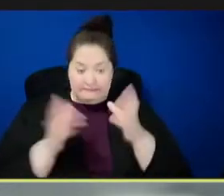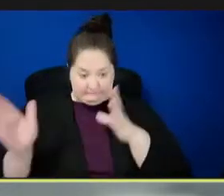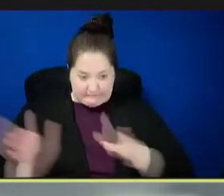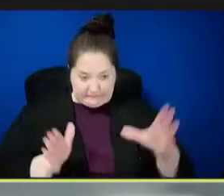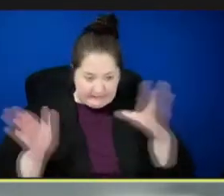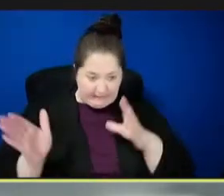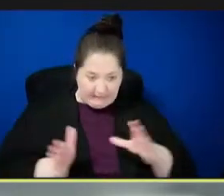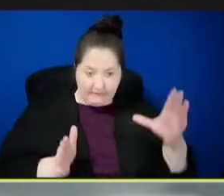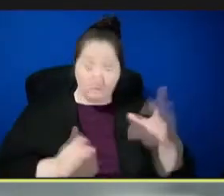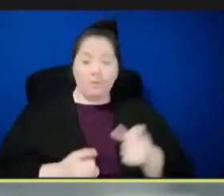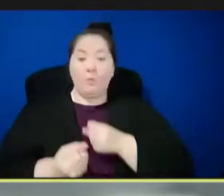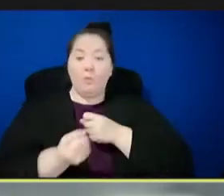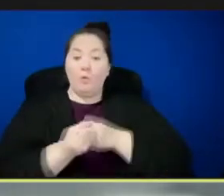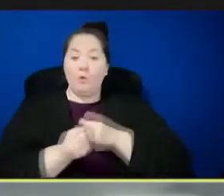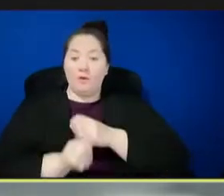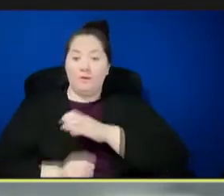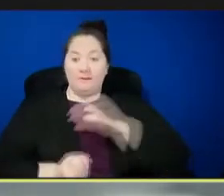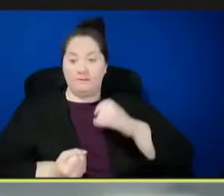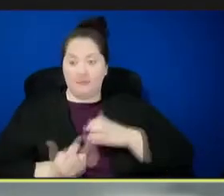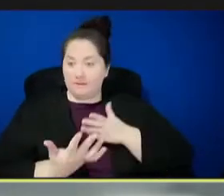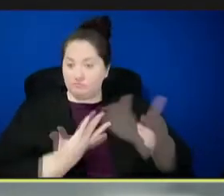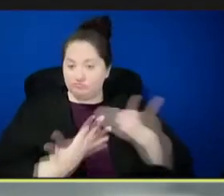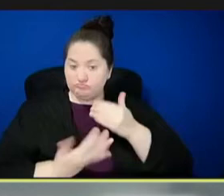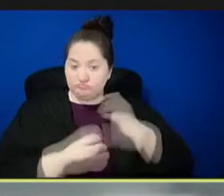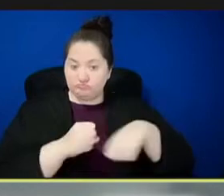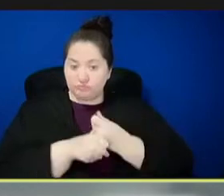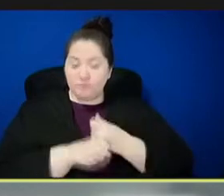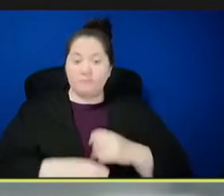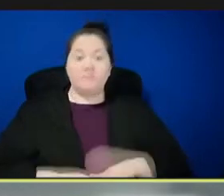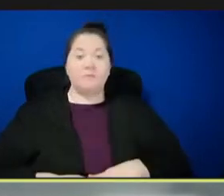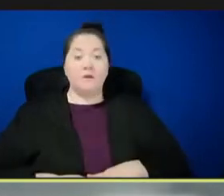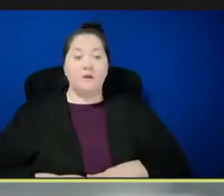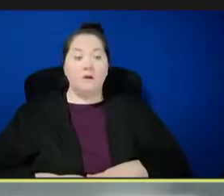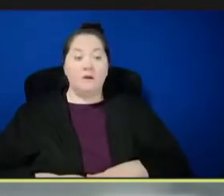supporting the committee throughout the year. I also want to express my appreciation to the